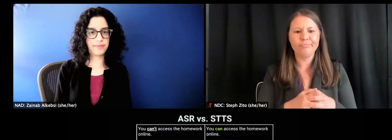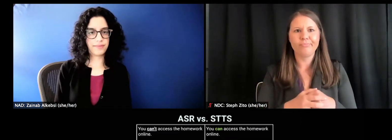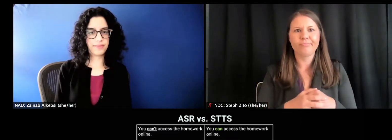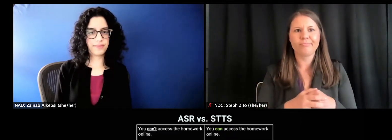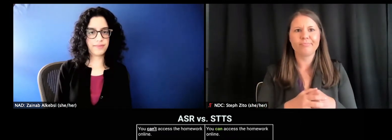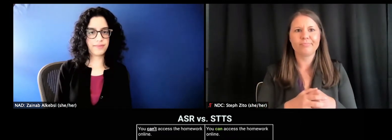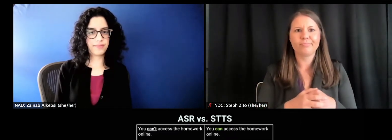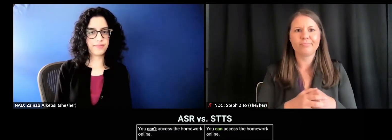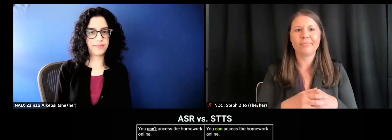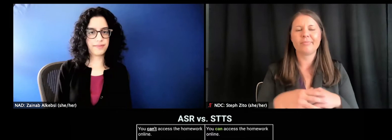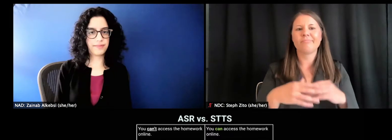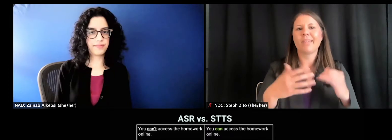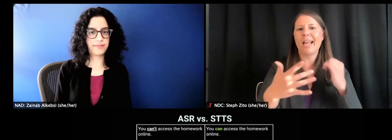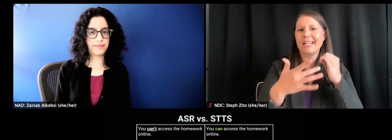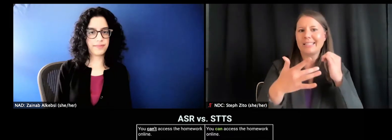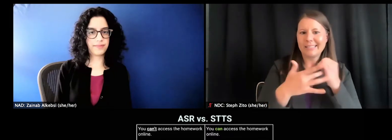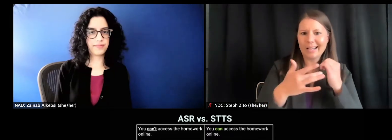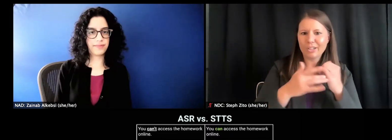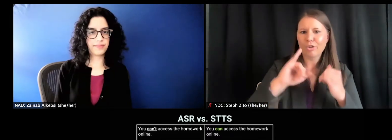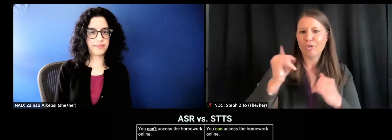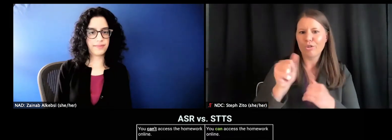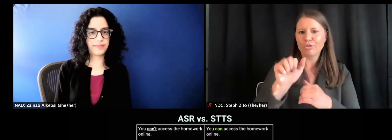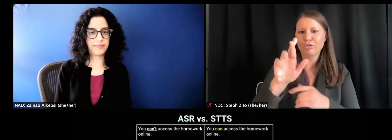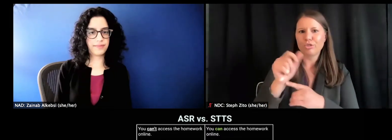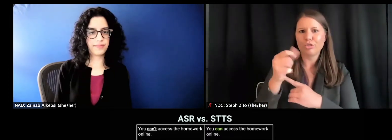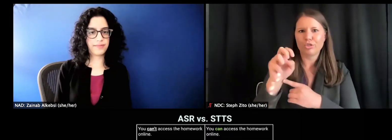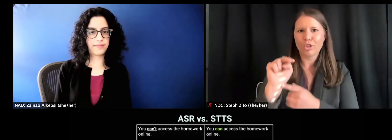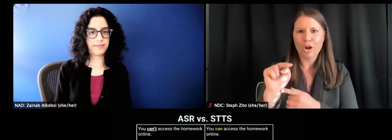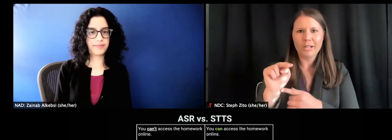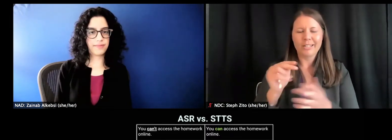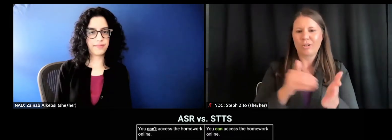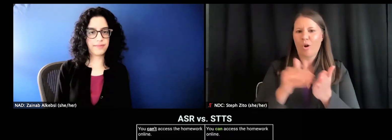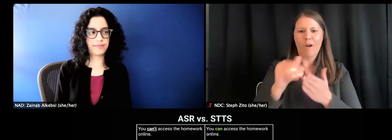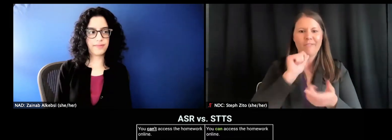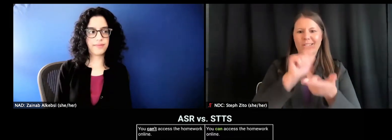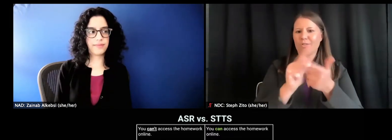and that impacts the meaning as you can see in the example there.